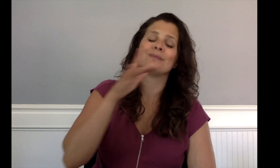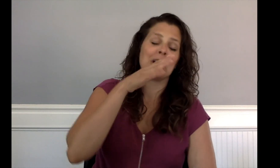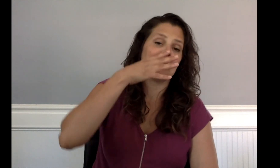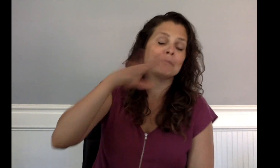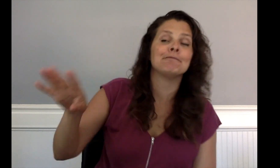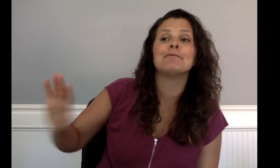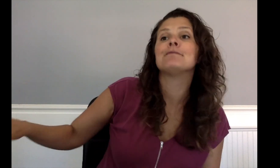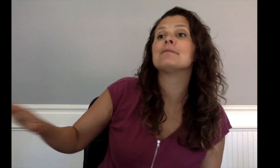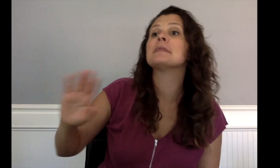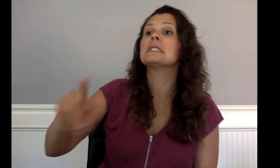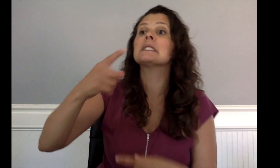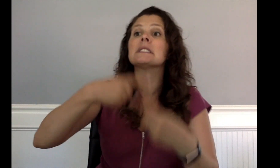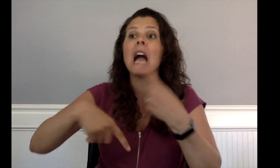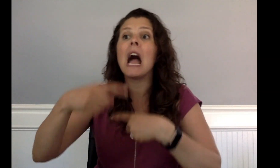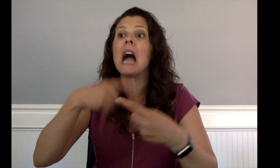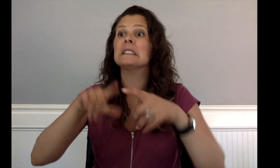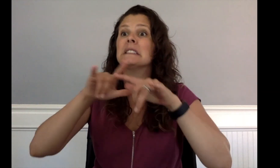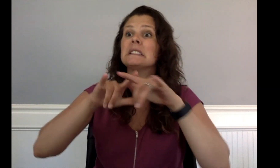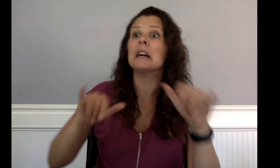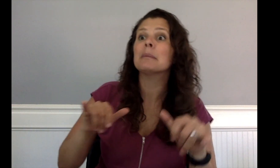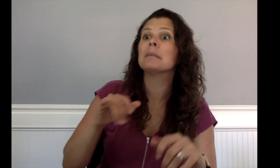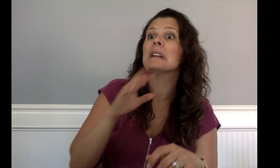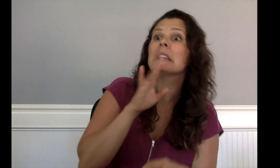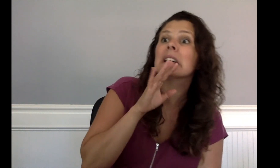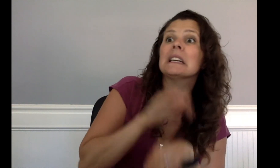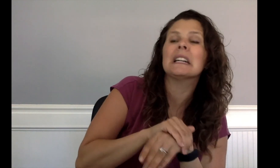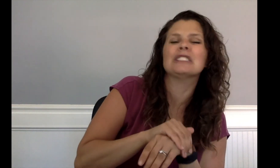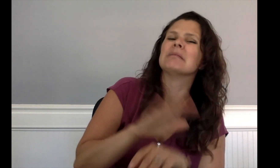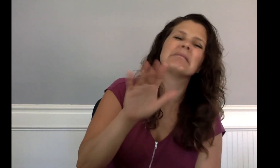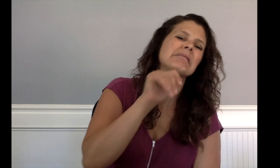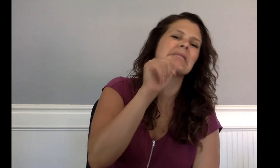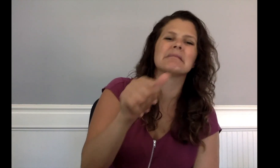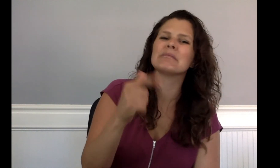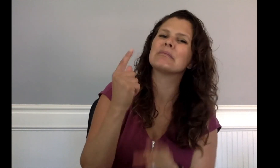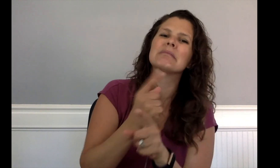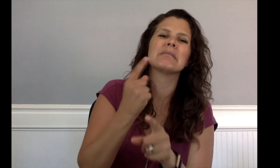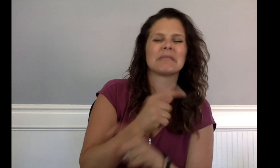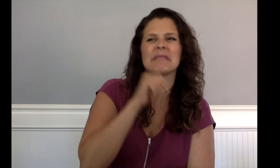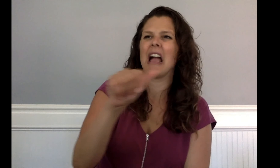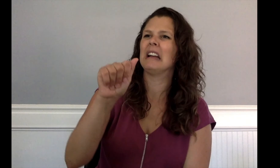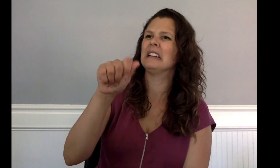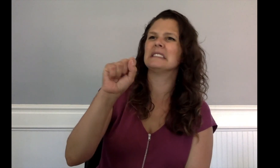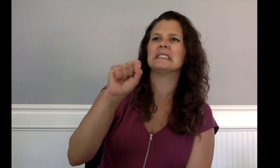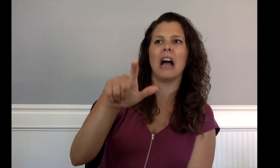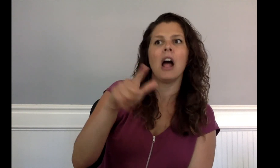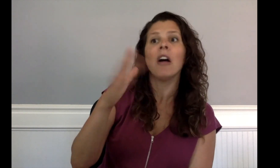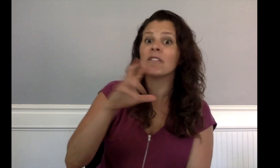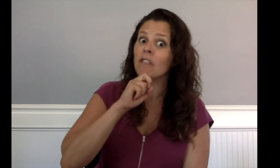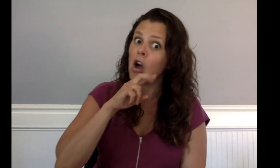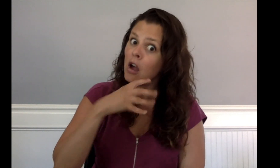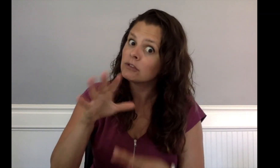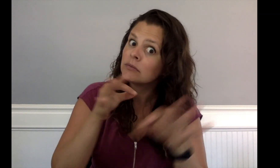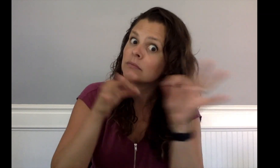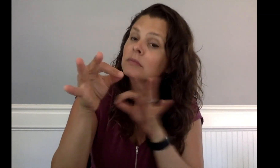Mrs. Castle continued, “—using signs while speaking English is a way to communicate; but it’s not ASL,